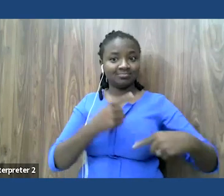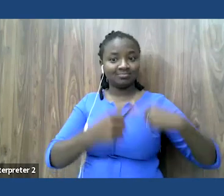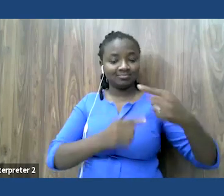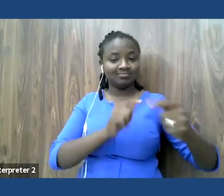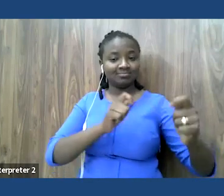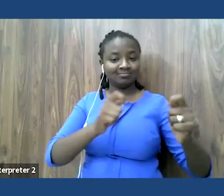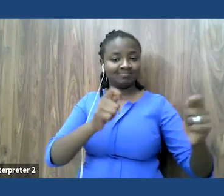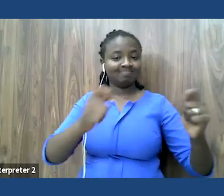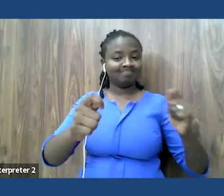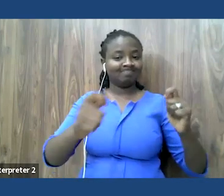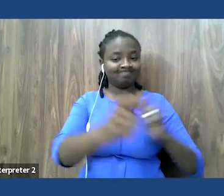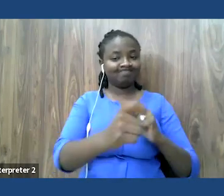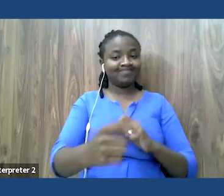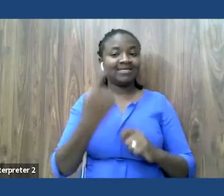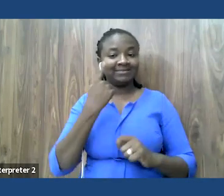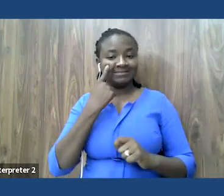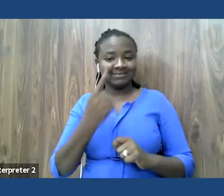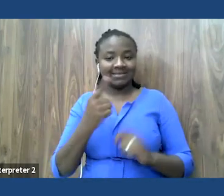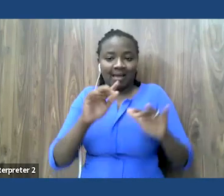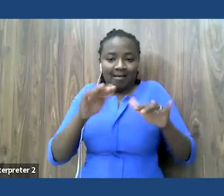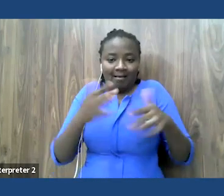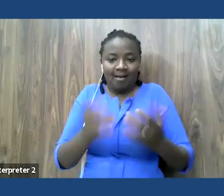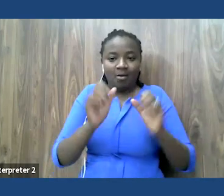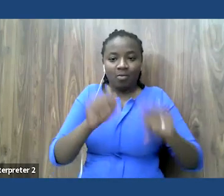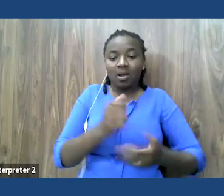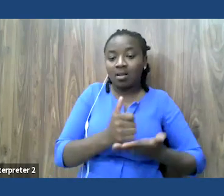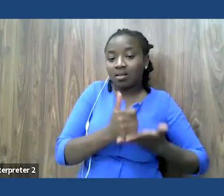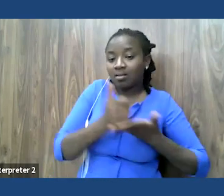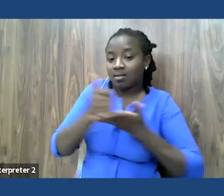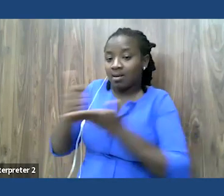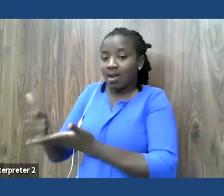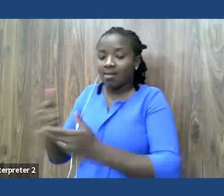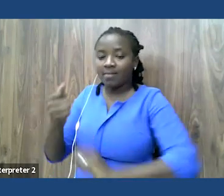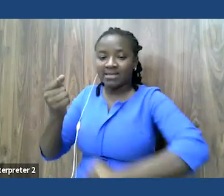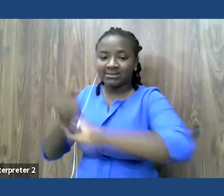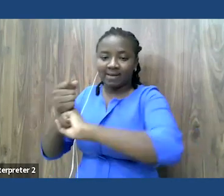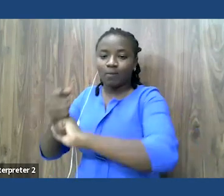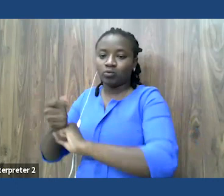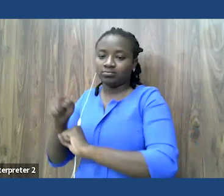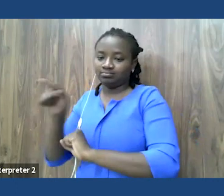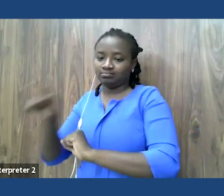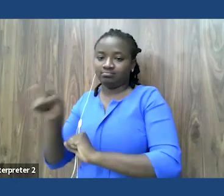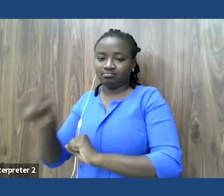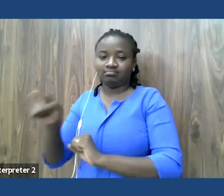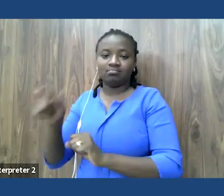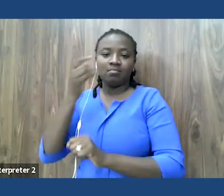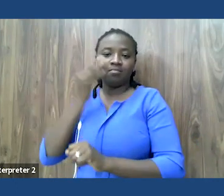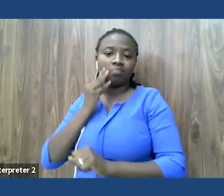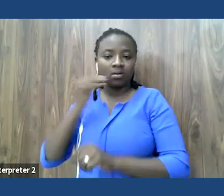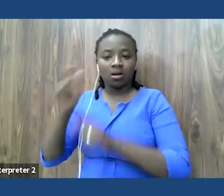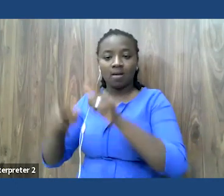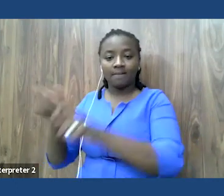that work. Can I build off of that. All of that resonates with me deeply.